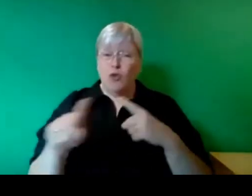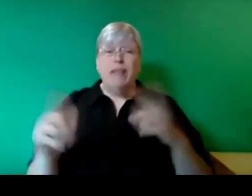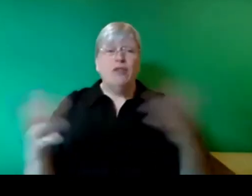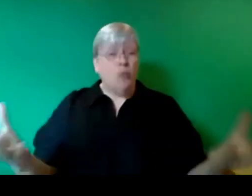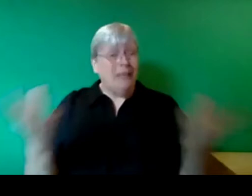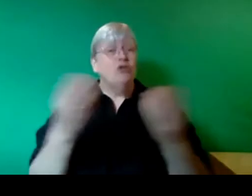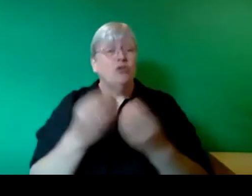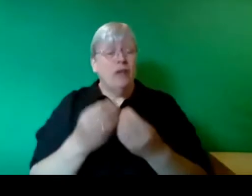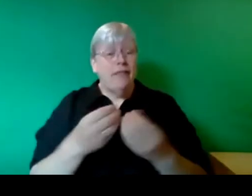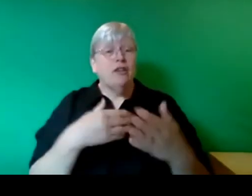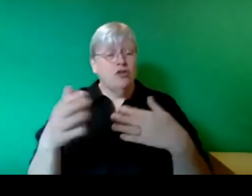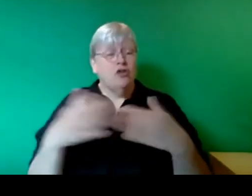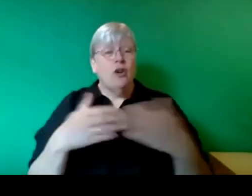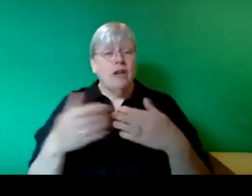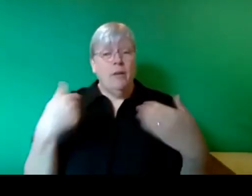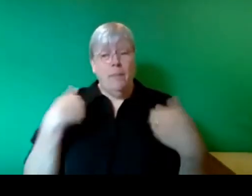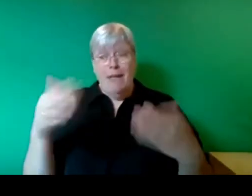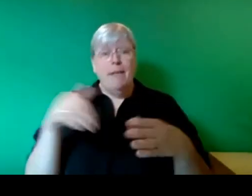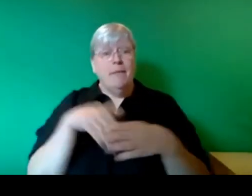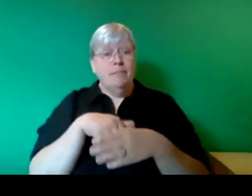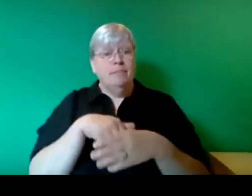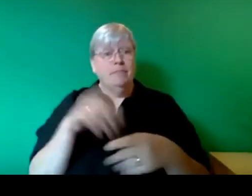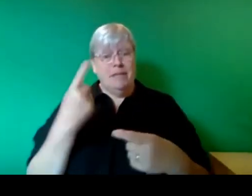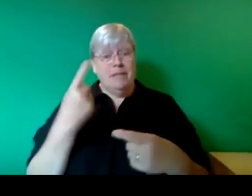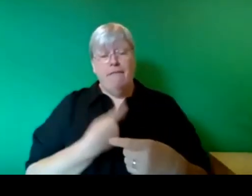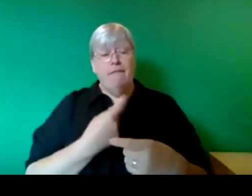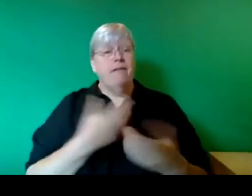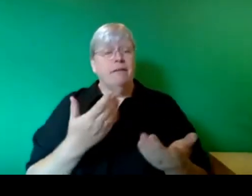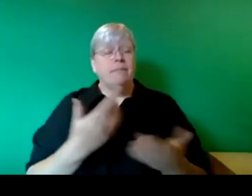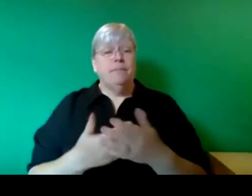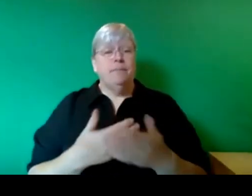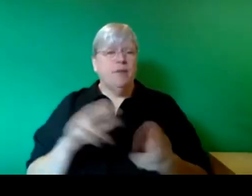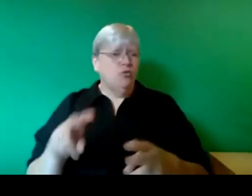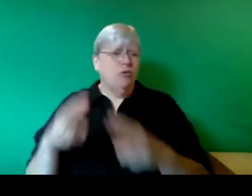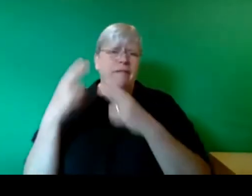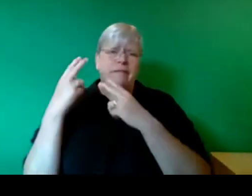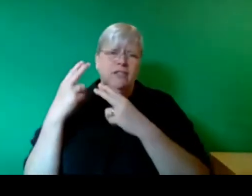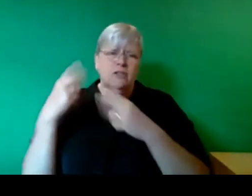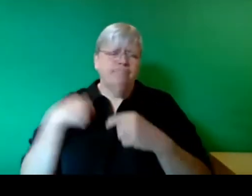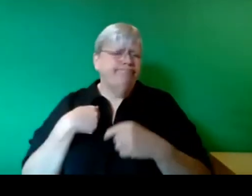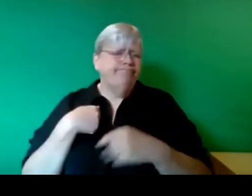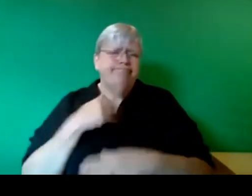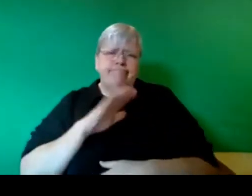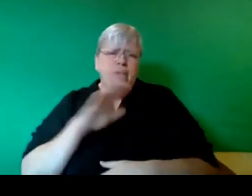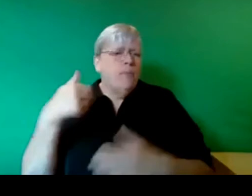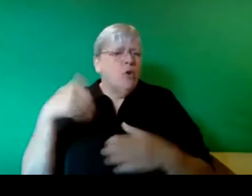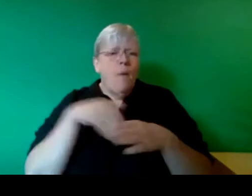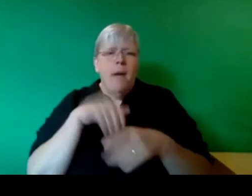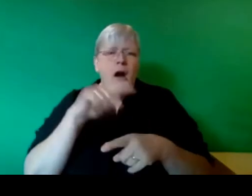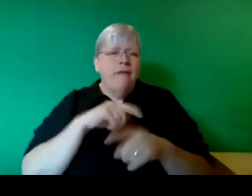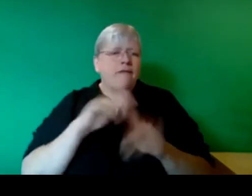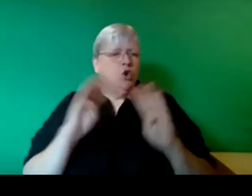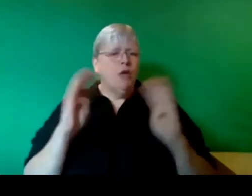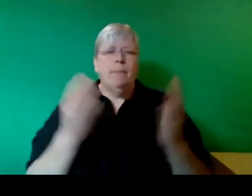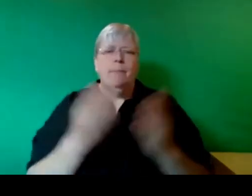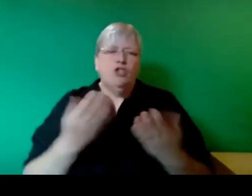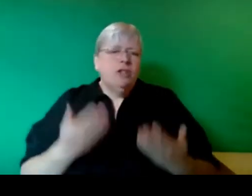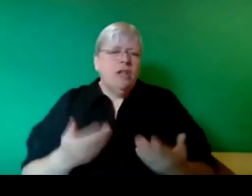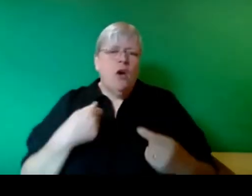So some reflections on that, and I certainly don't speak on behalf of the Commission anymore it's no longer, and neither on behalf of my fellow commissioners some of whom I